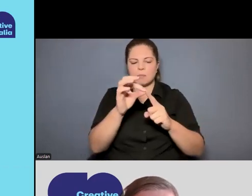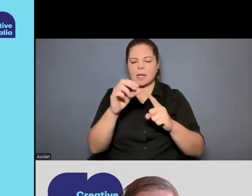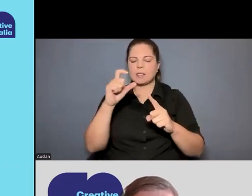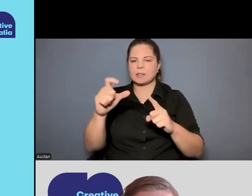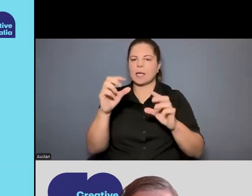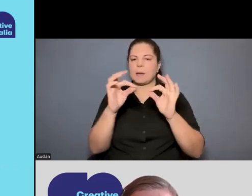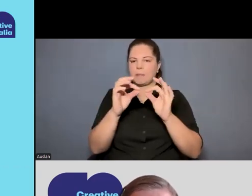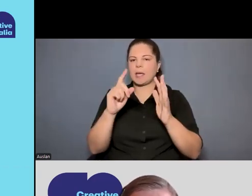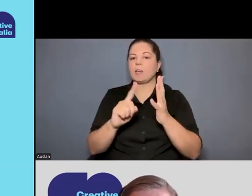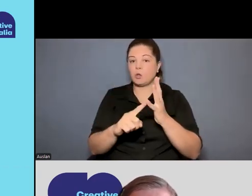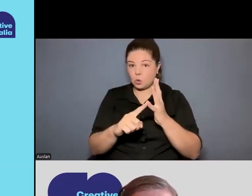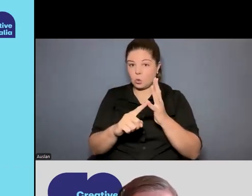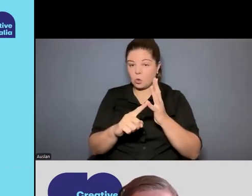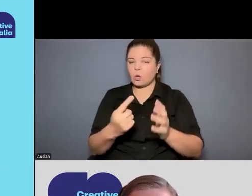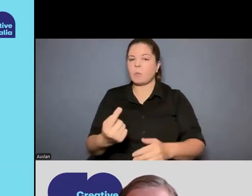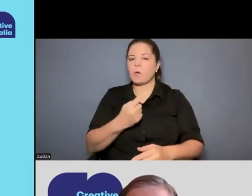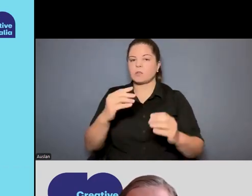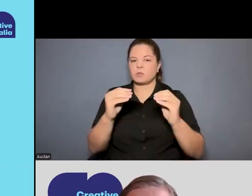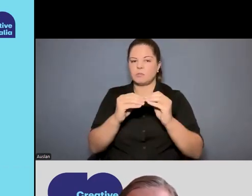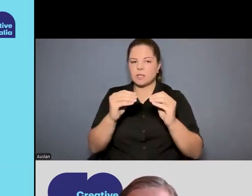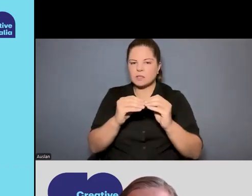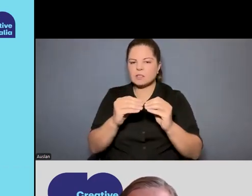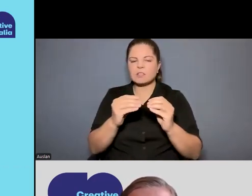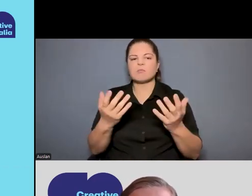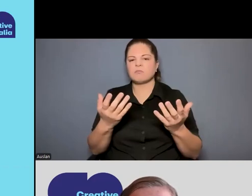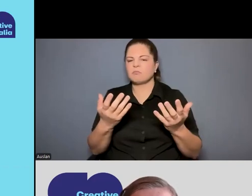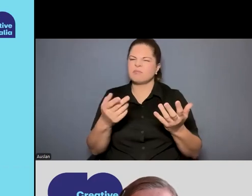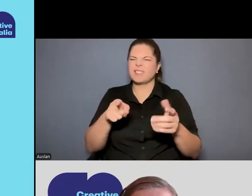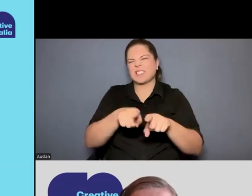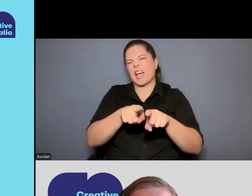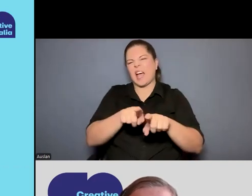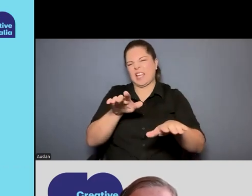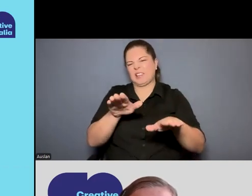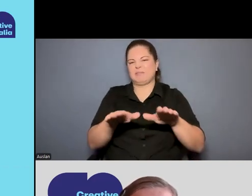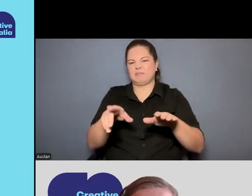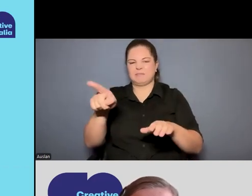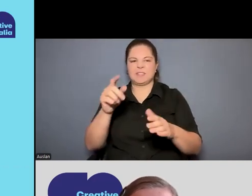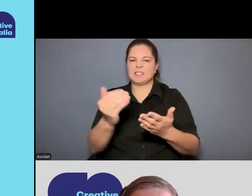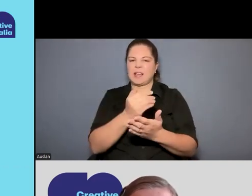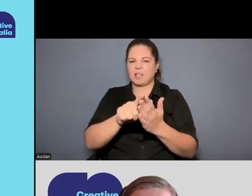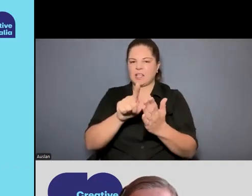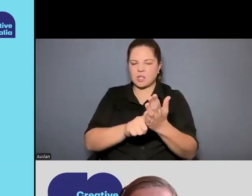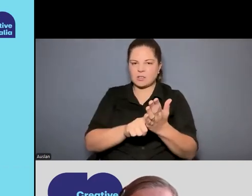same concept used in safety legislation, to take reasonable and proportionate measures to eliminate